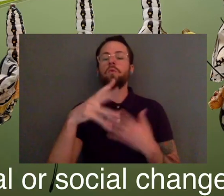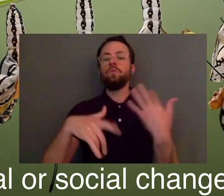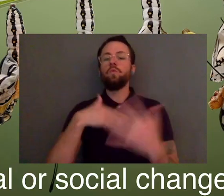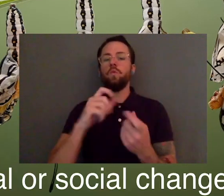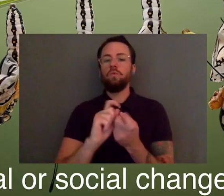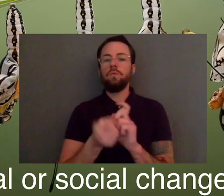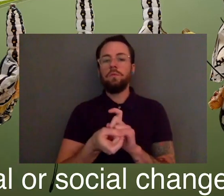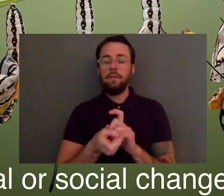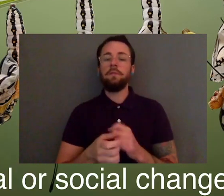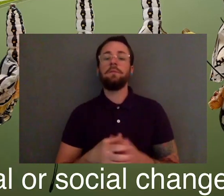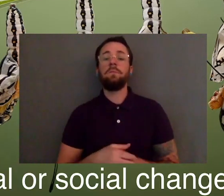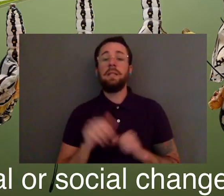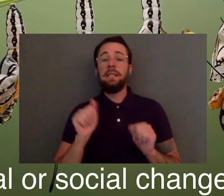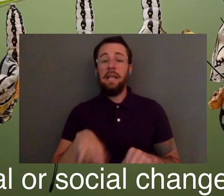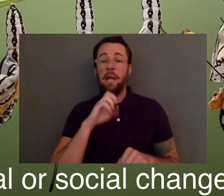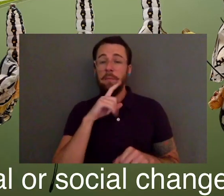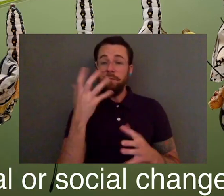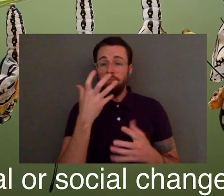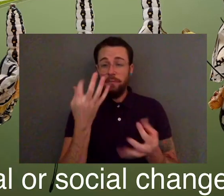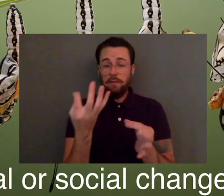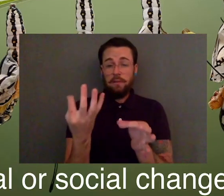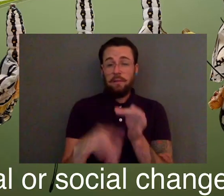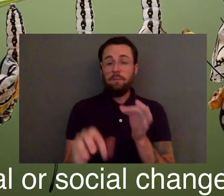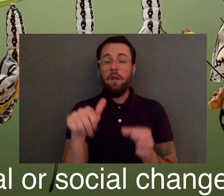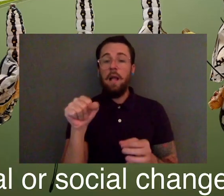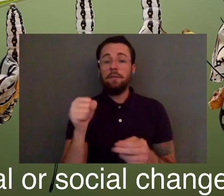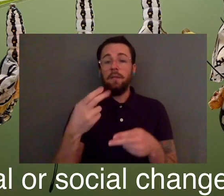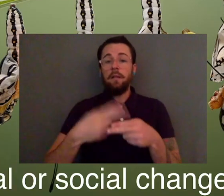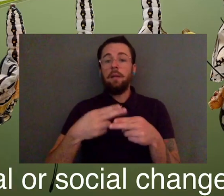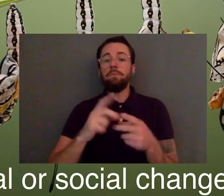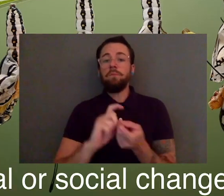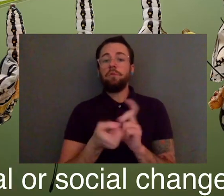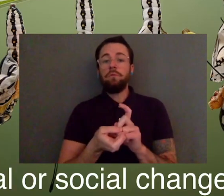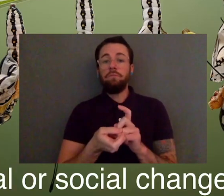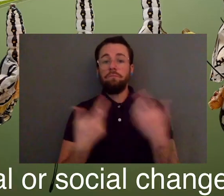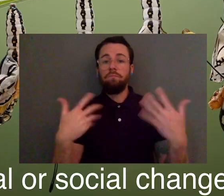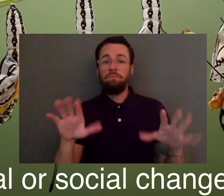The first type of transition is a cultural or social transition.